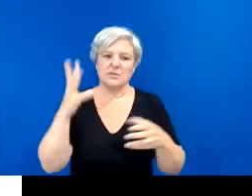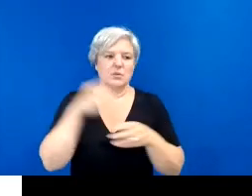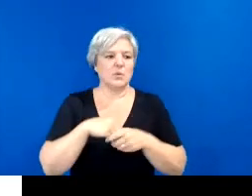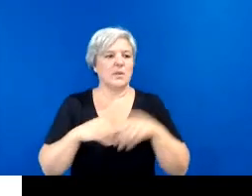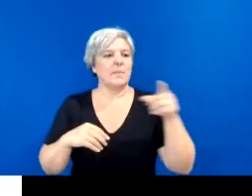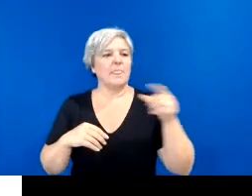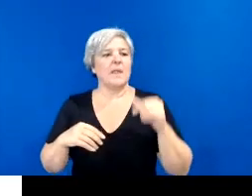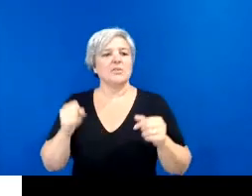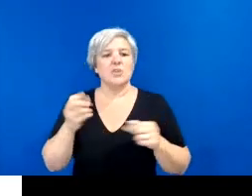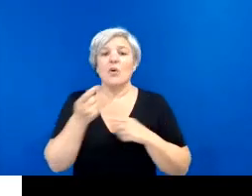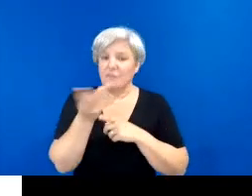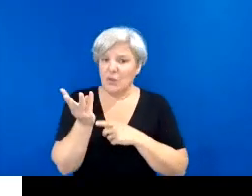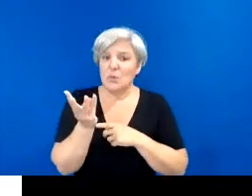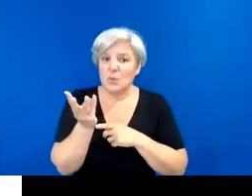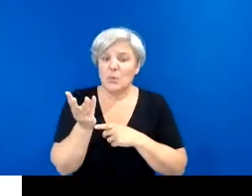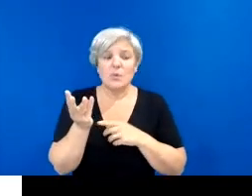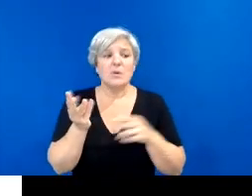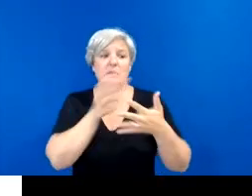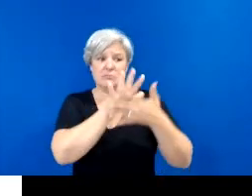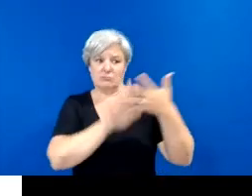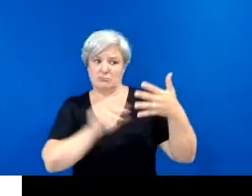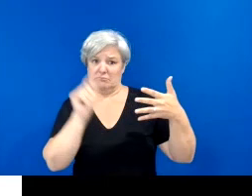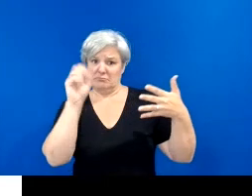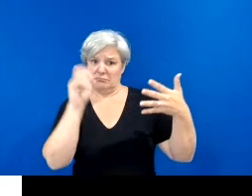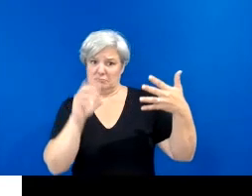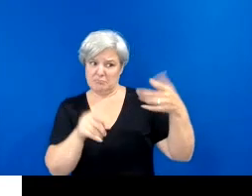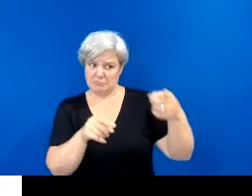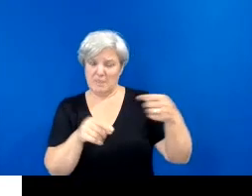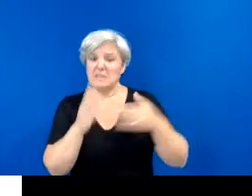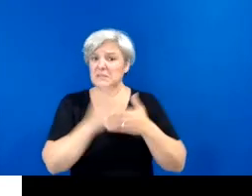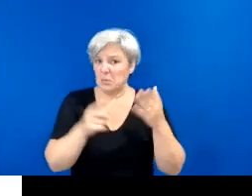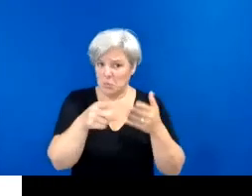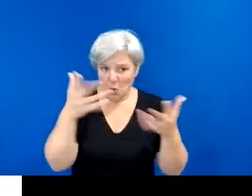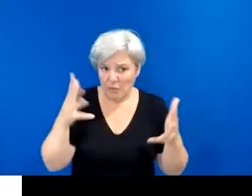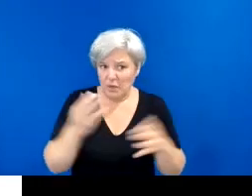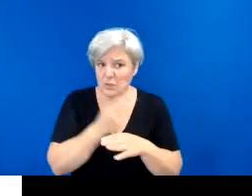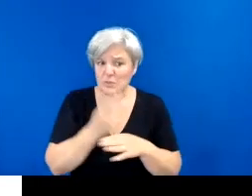So there are a few that are out there. Some of you may already be using of these familiar with some of these or,